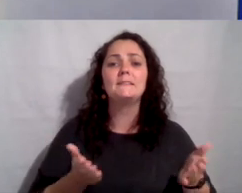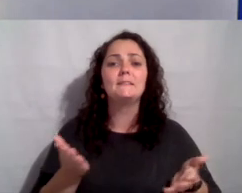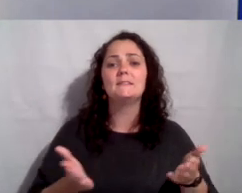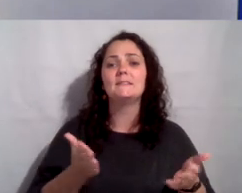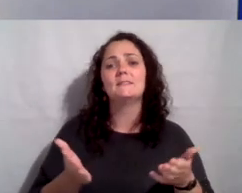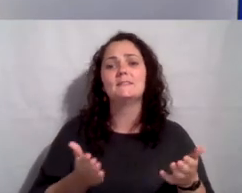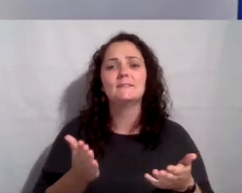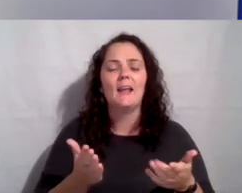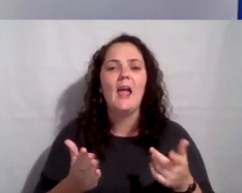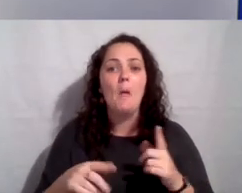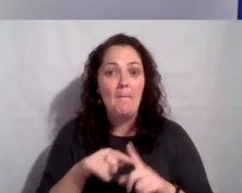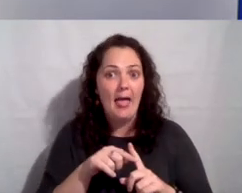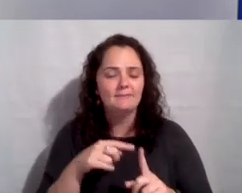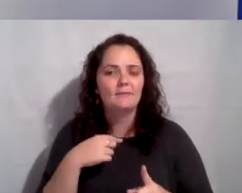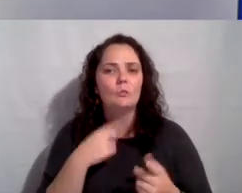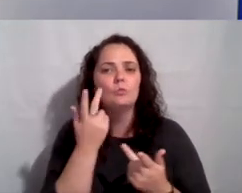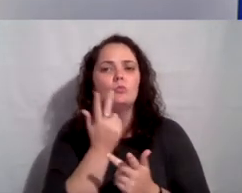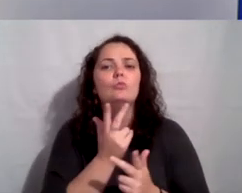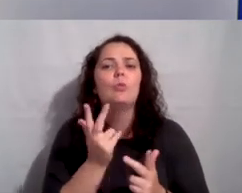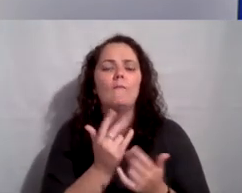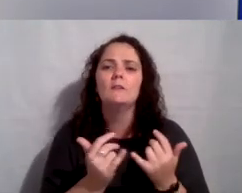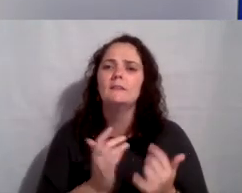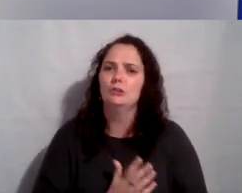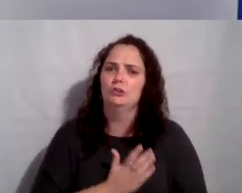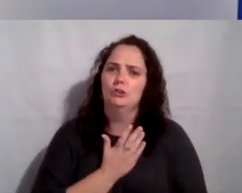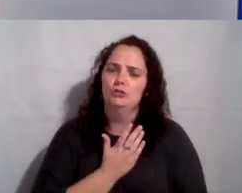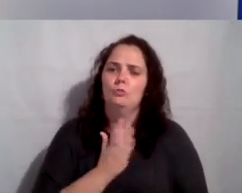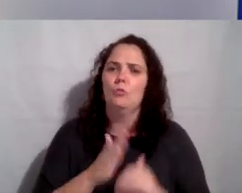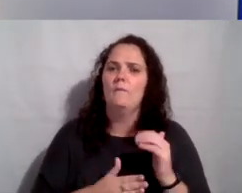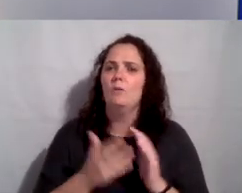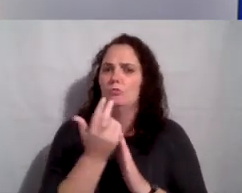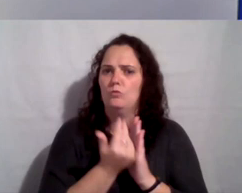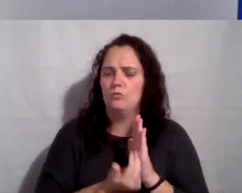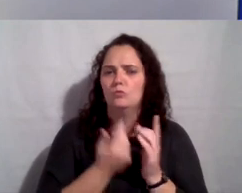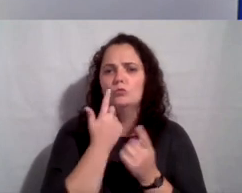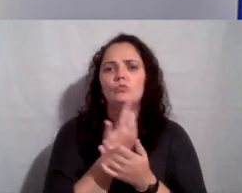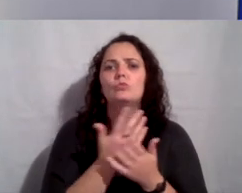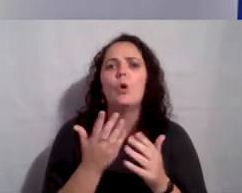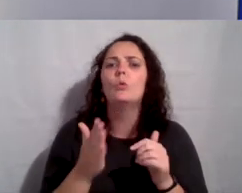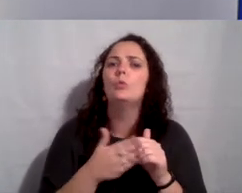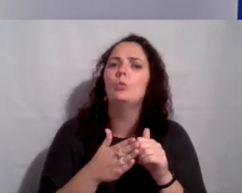and I’m going to be showing you a really interesting approach to drawing and teaching you a new technique too so I hope